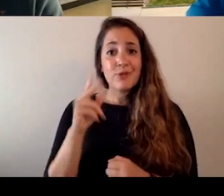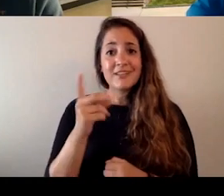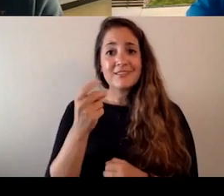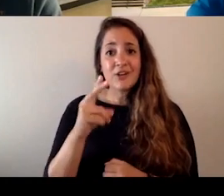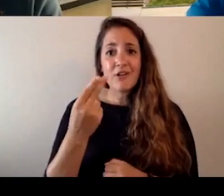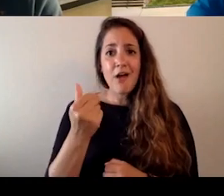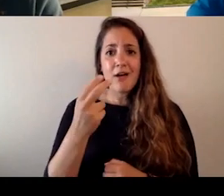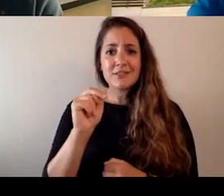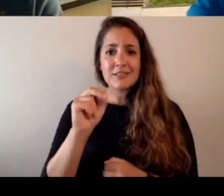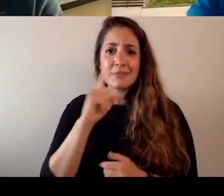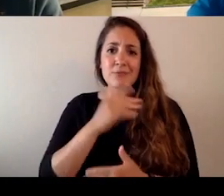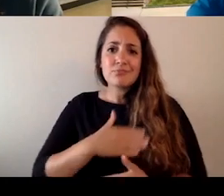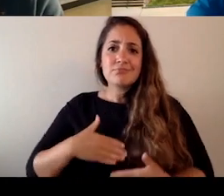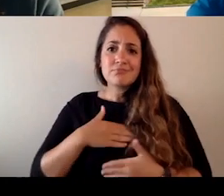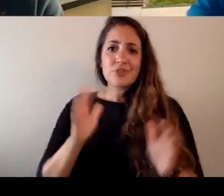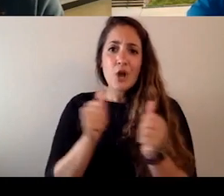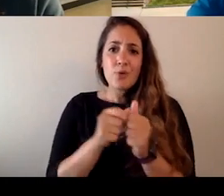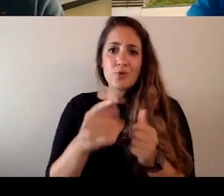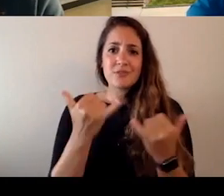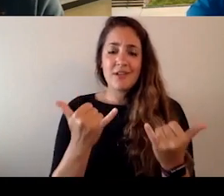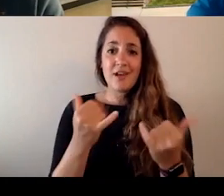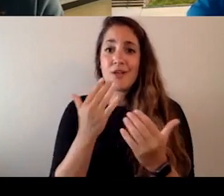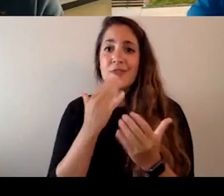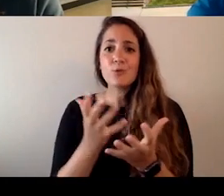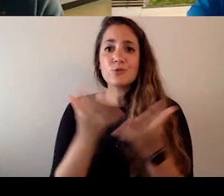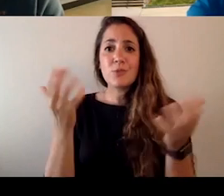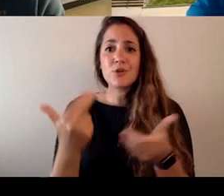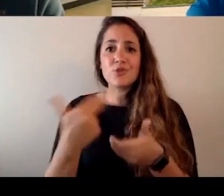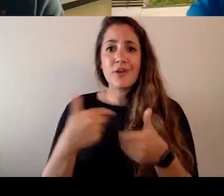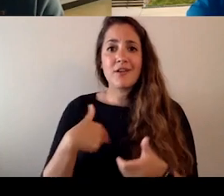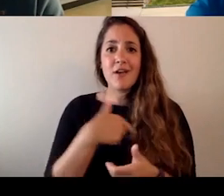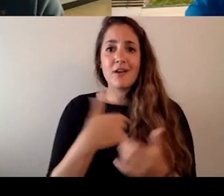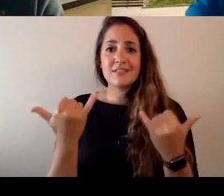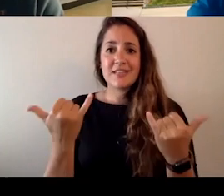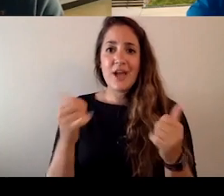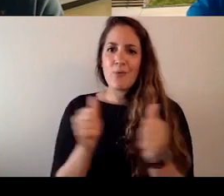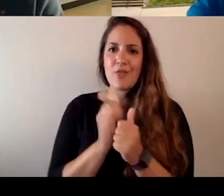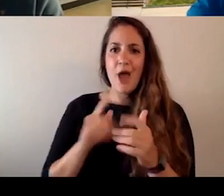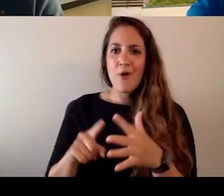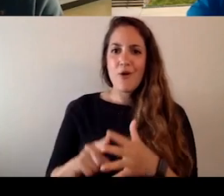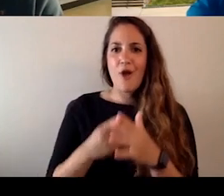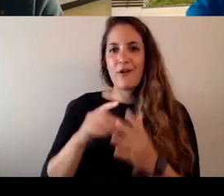to talk to you today. So thank you very much for joining us today in our inaugural Fireside Chat series.